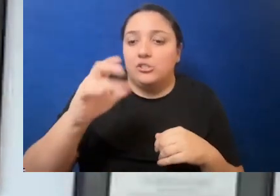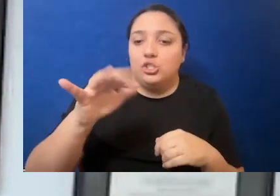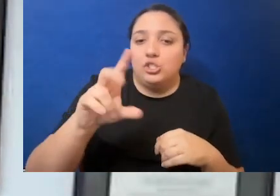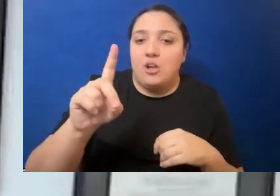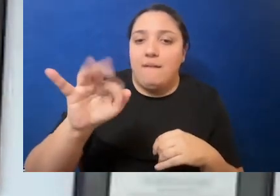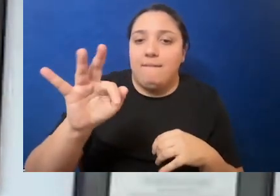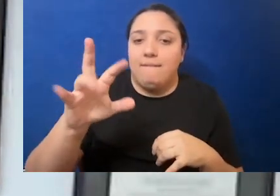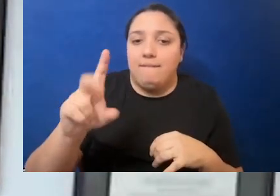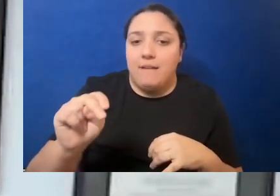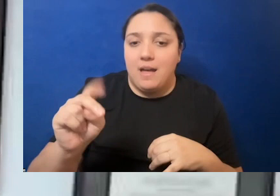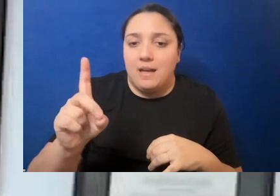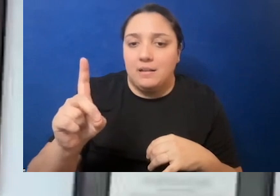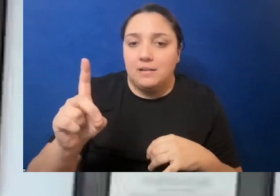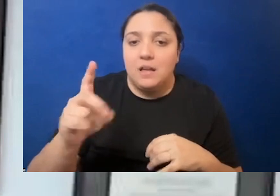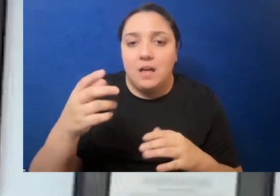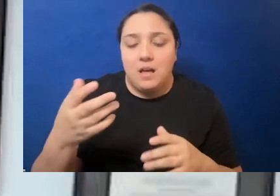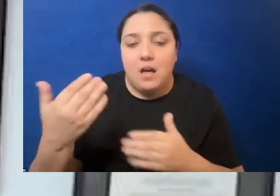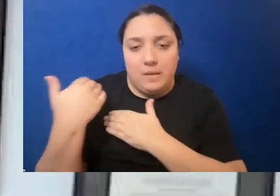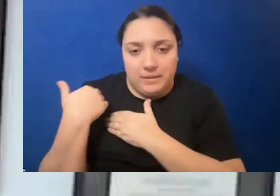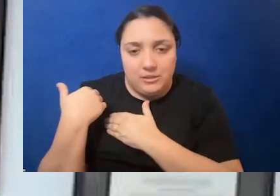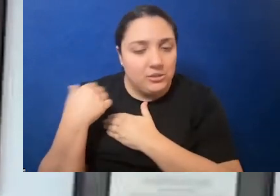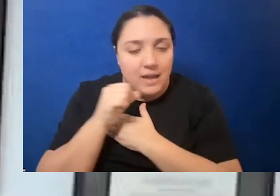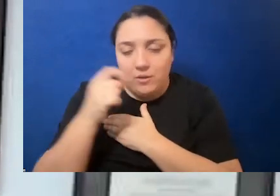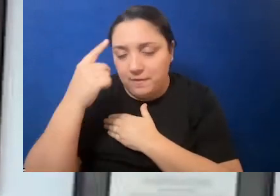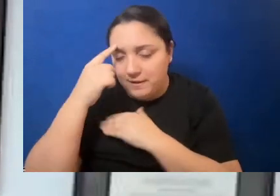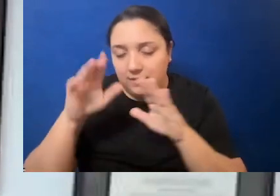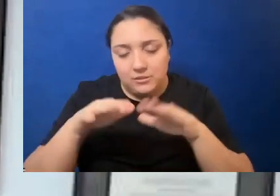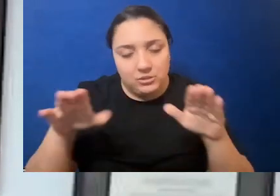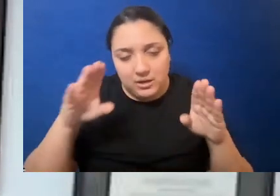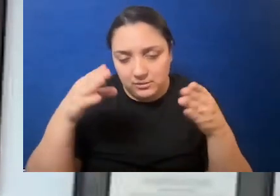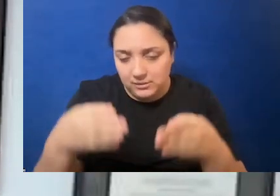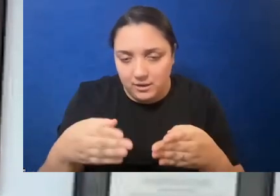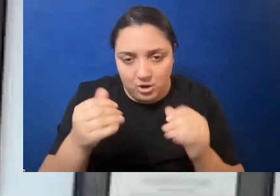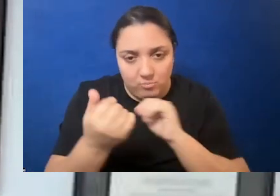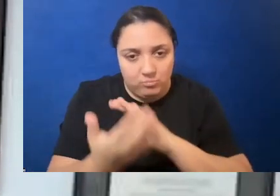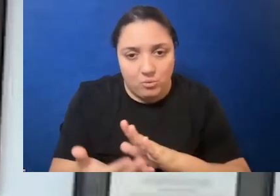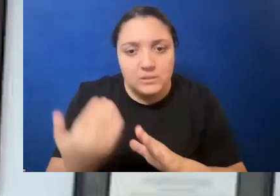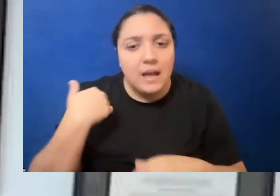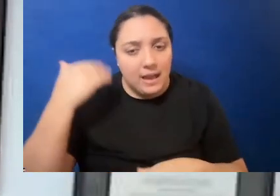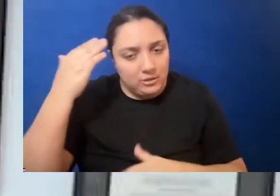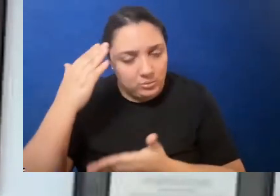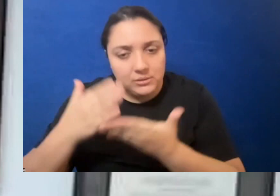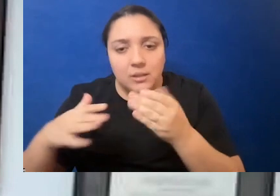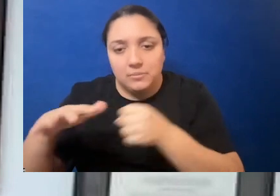CHILD FIND OBLIGATIONS. THAT IS NOT A CHILD CENTERED APPROACH.